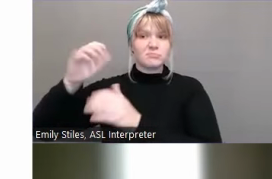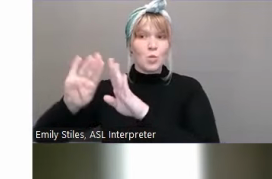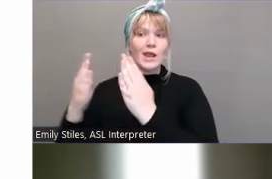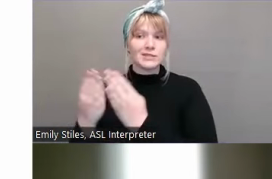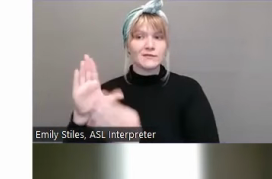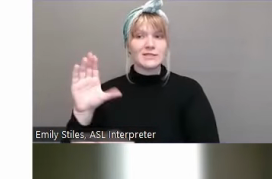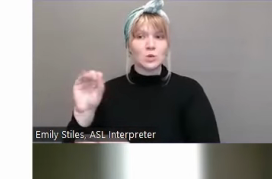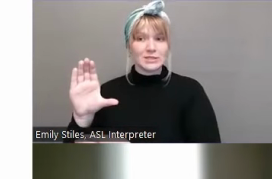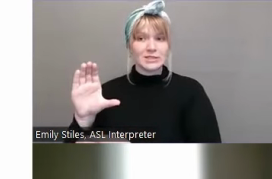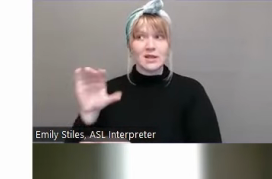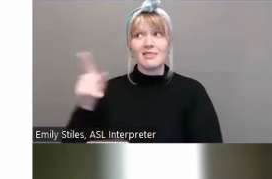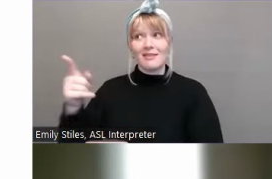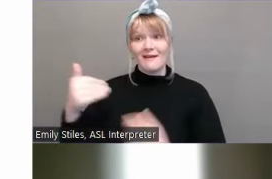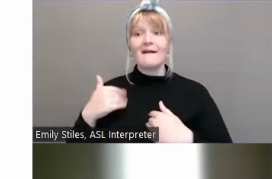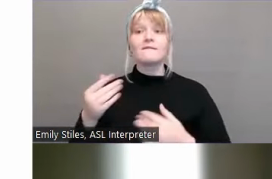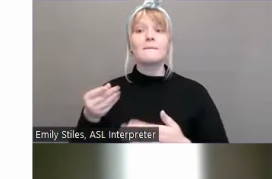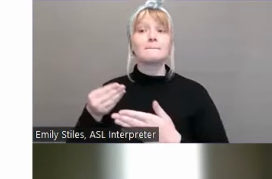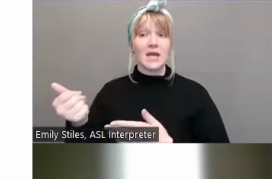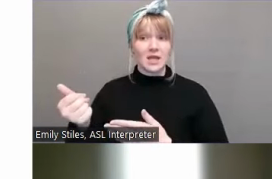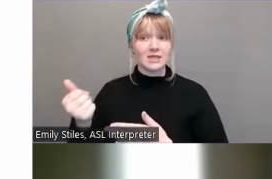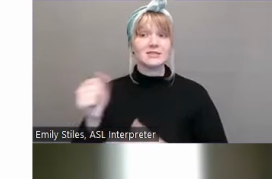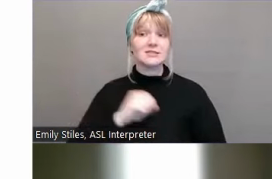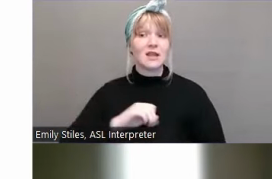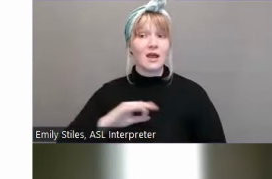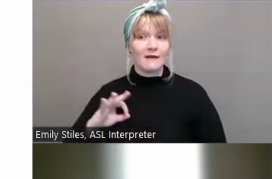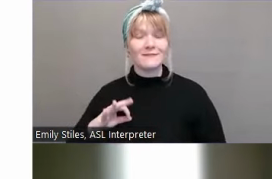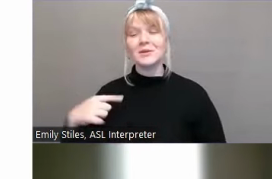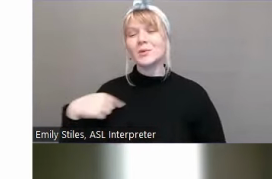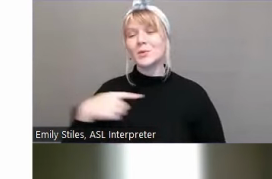And we’re going to hear from Kelsey in just a few minutes.